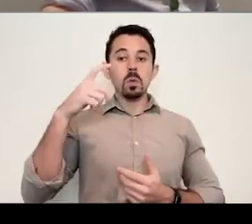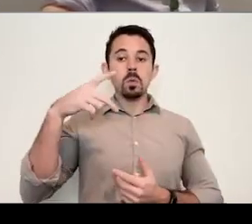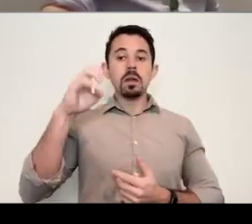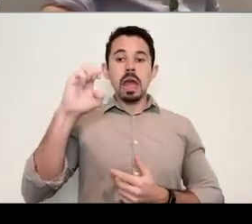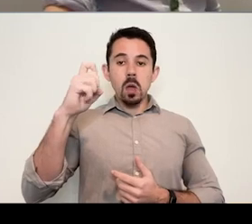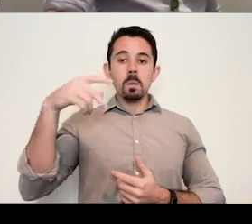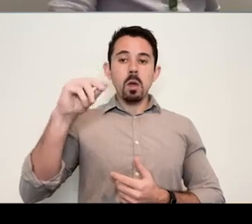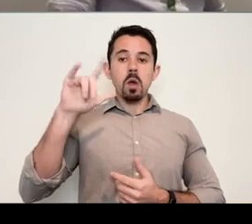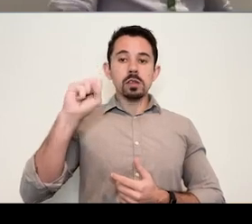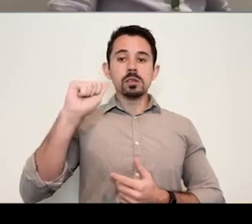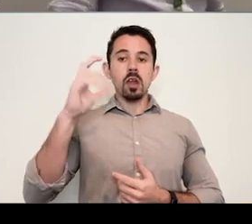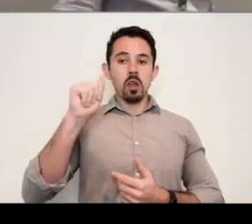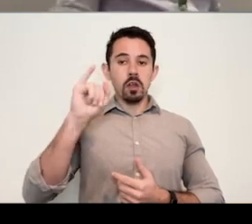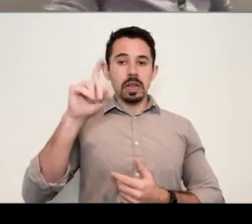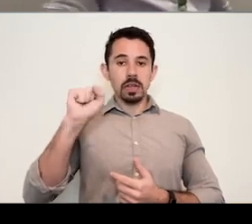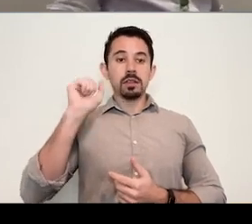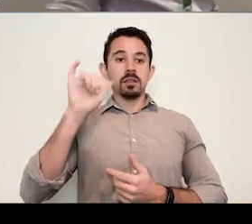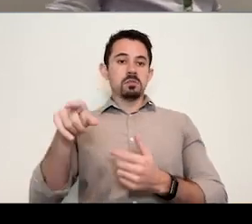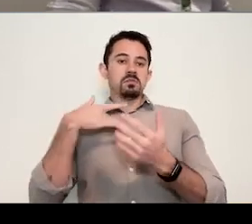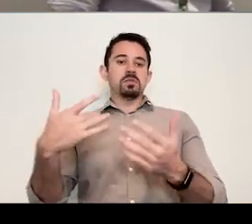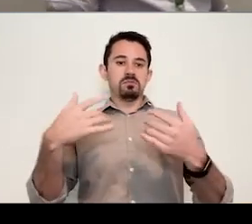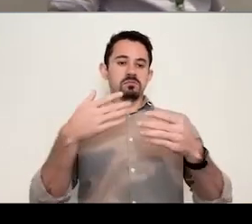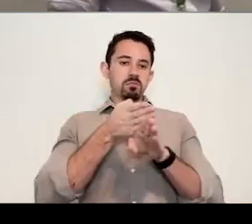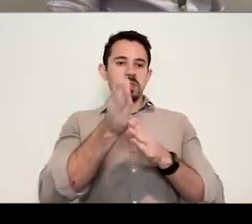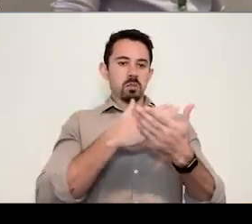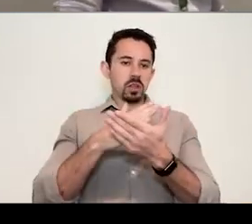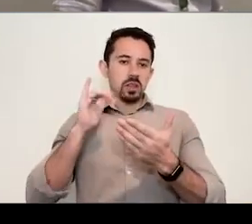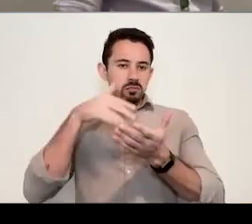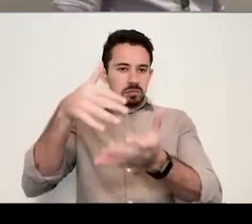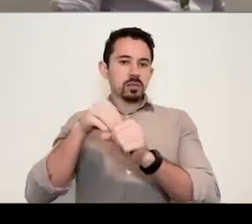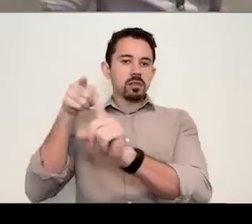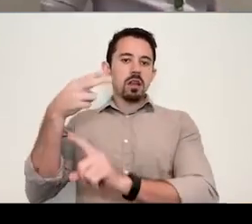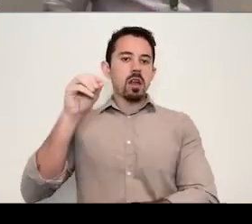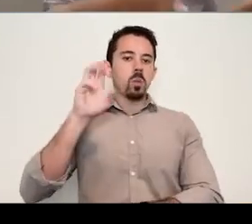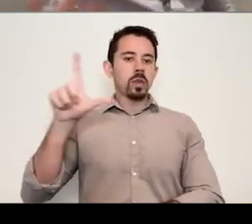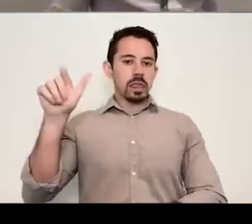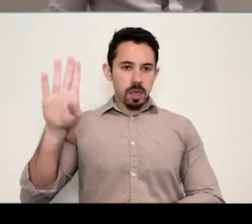exopolysaccharides which is the component studied in the Howell Lab. Now in tandem,